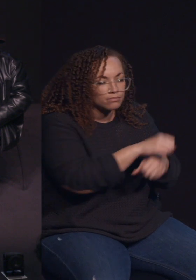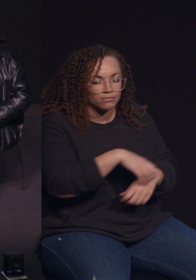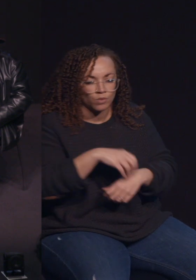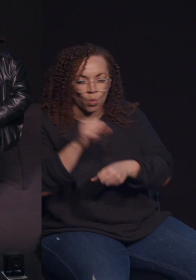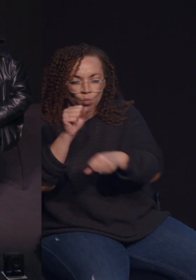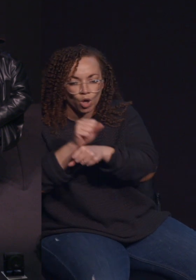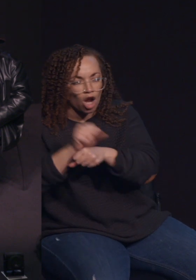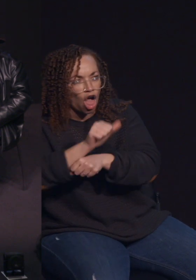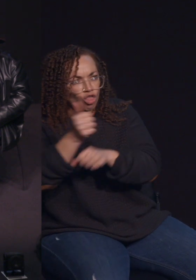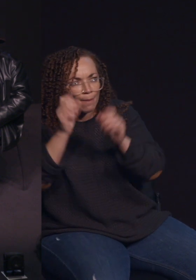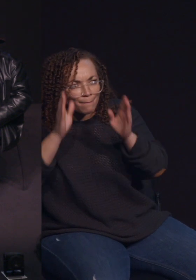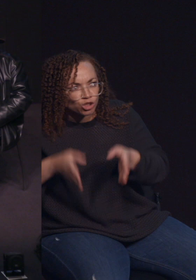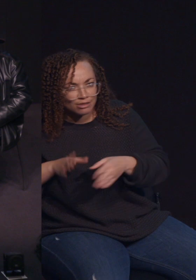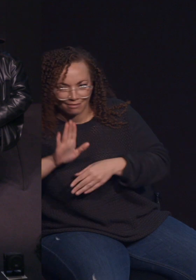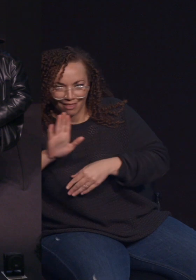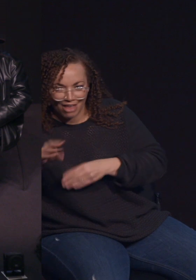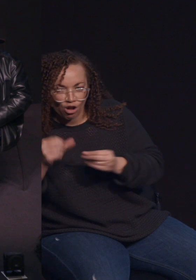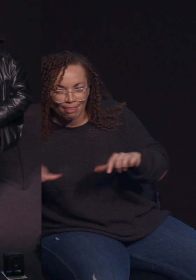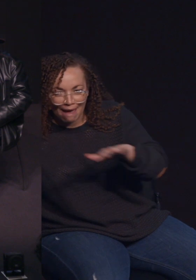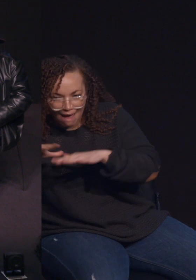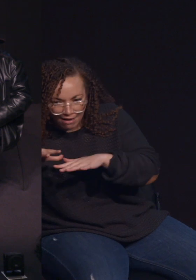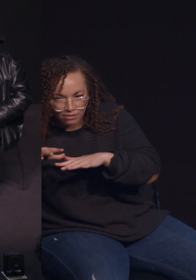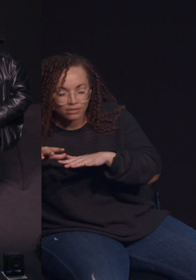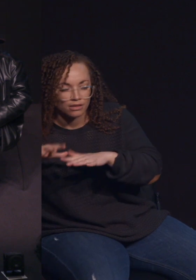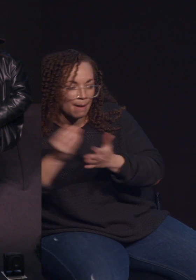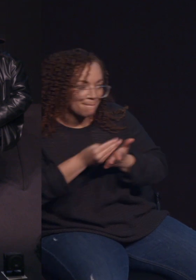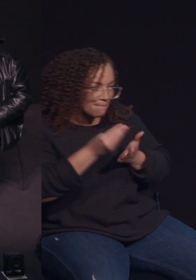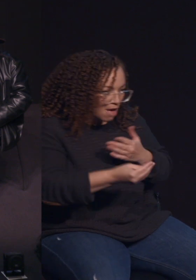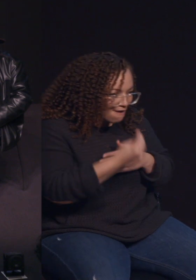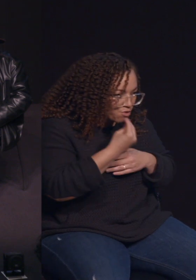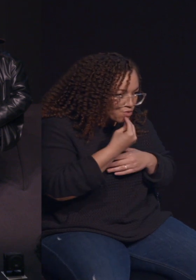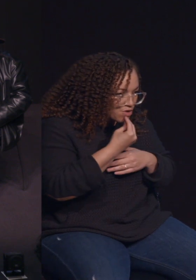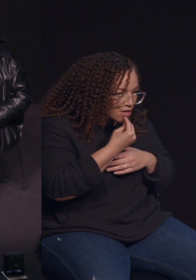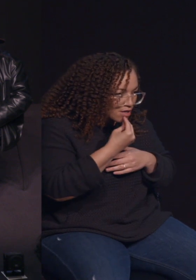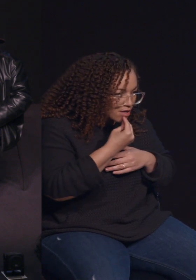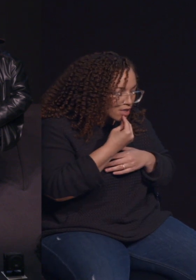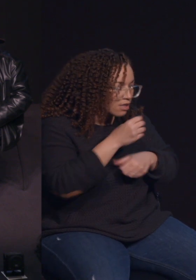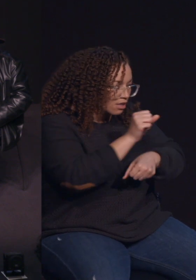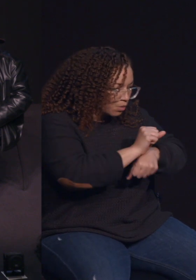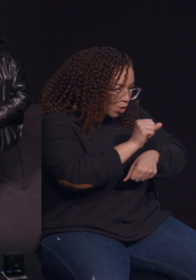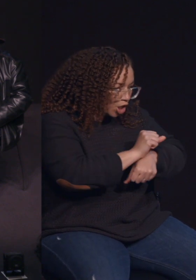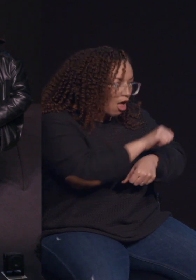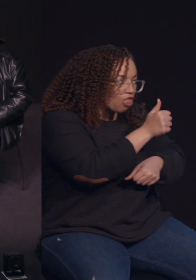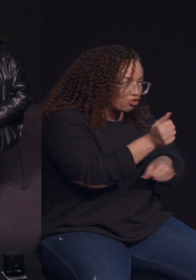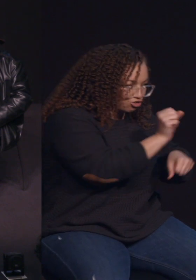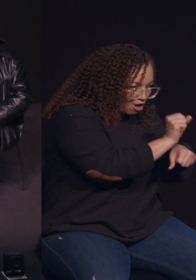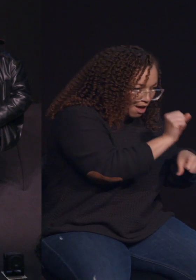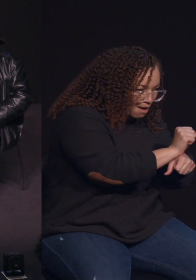they had to have side hustles so when they left Cheraw to move to Pennsylvania, that was coming up for them.